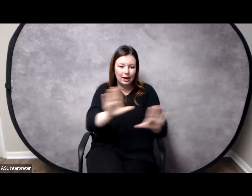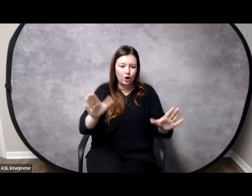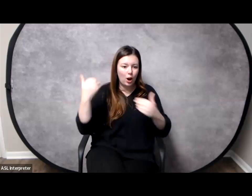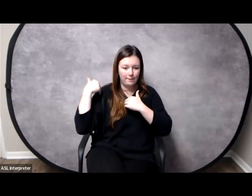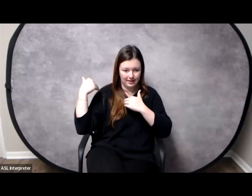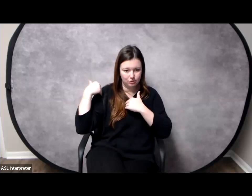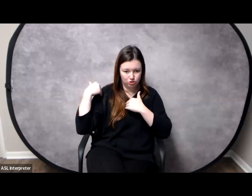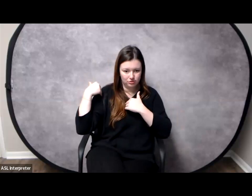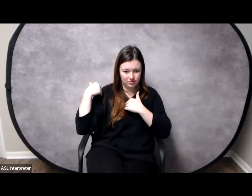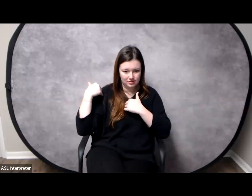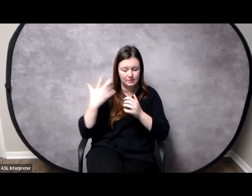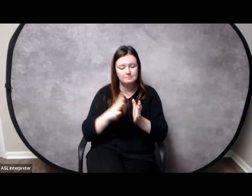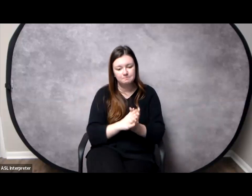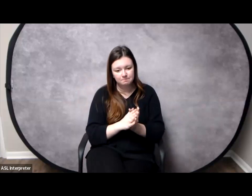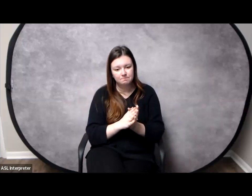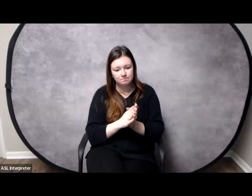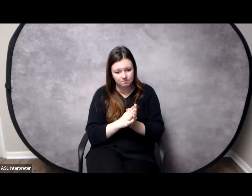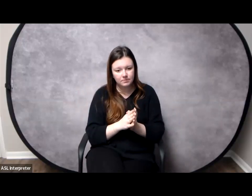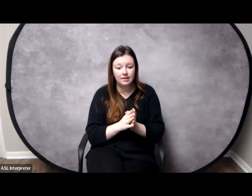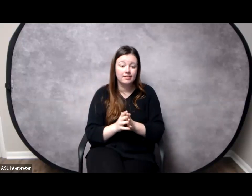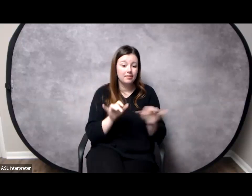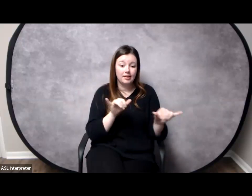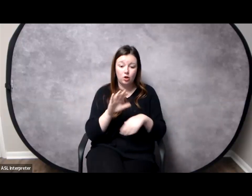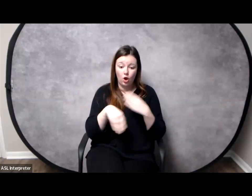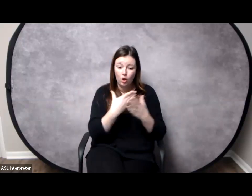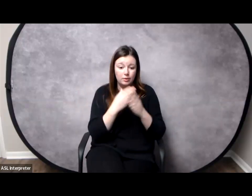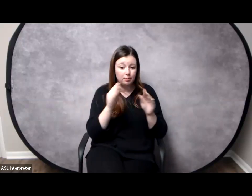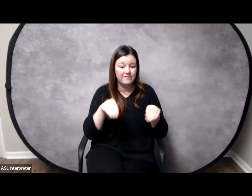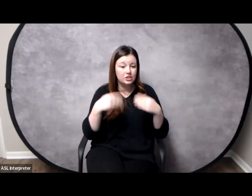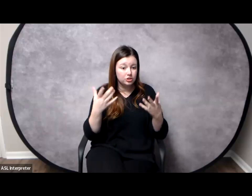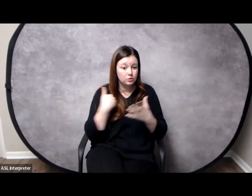And like all of the provisions that we've discussed thus far, this is an area particularly